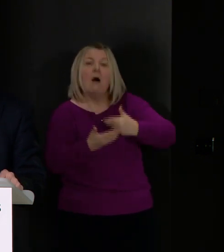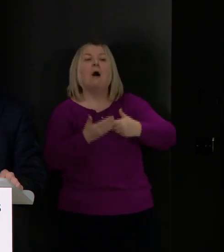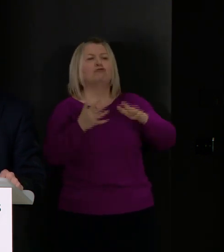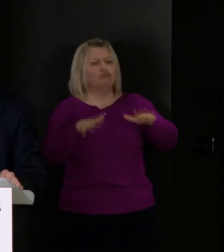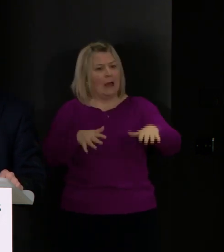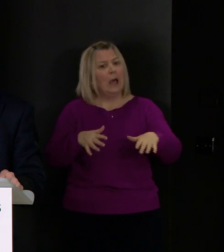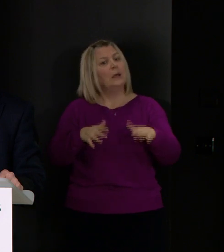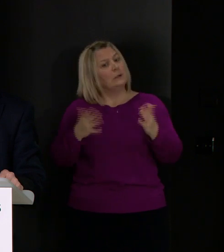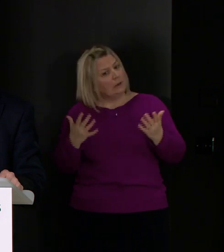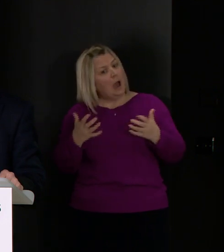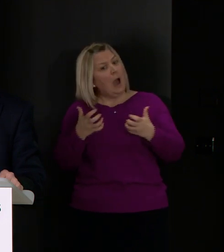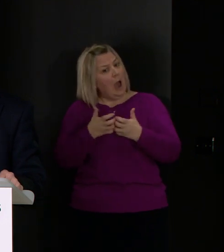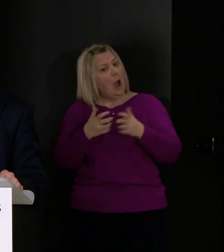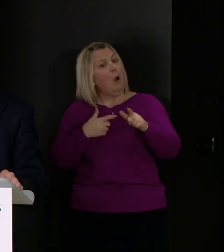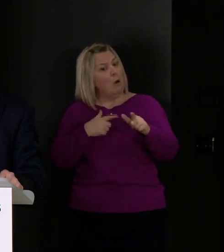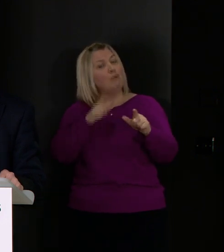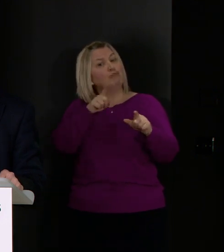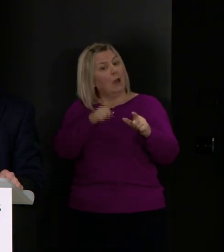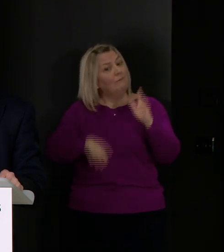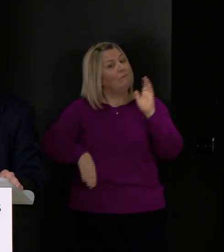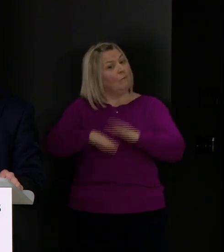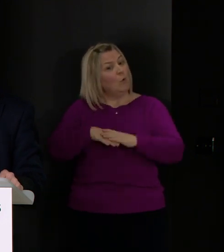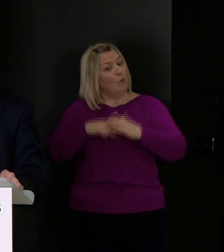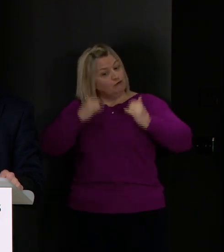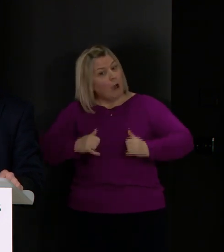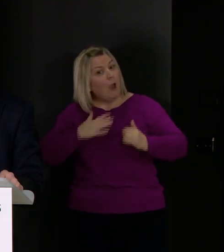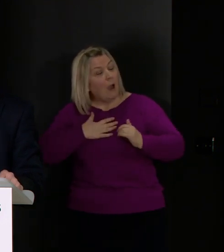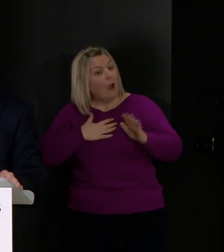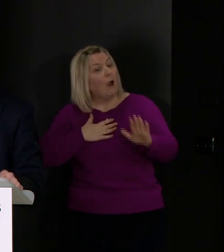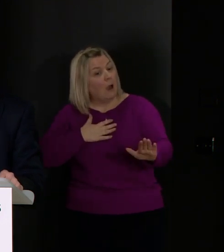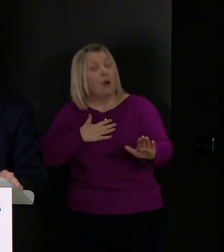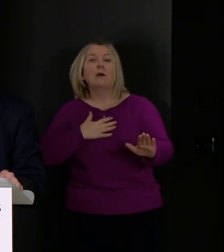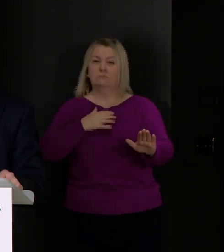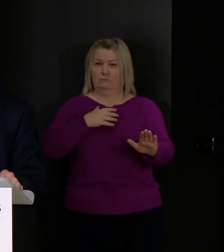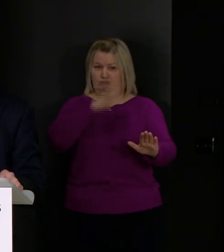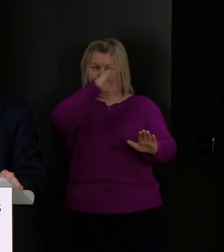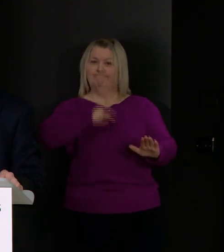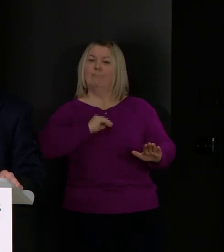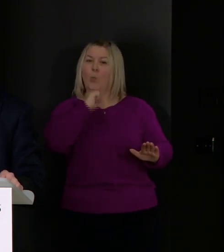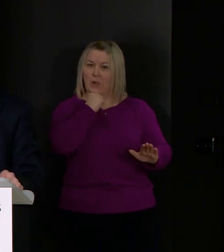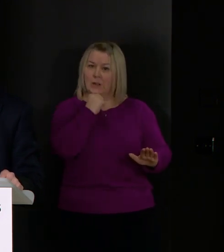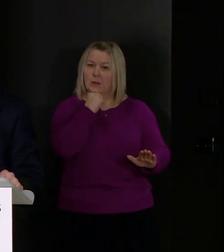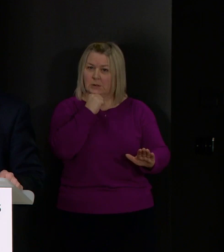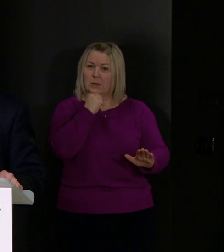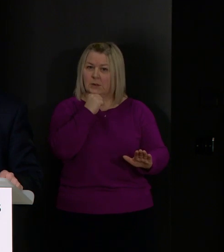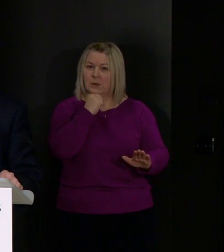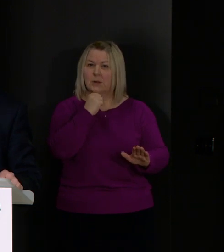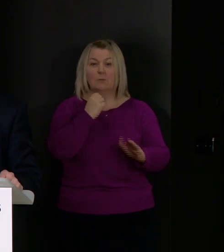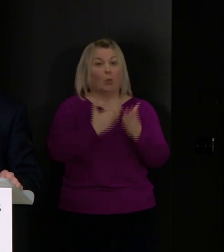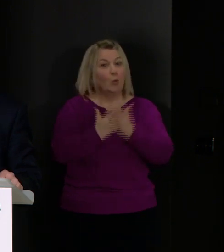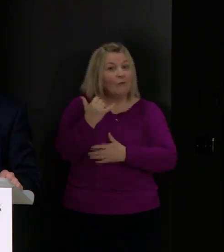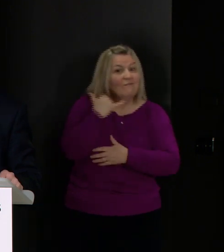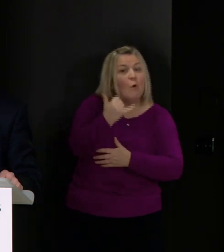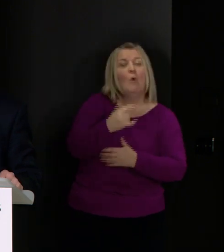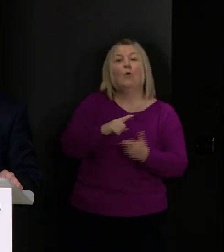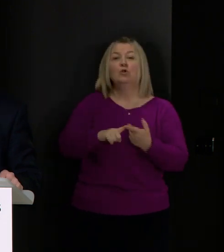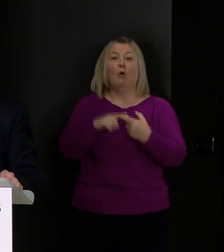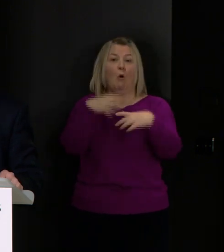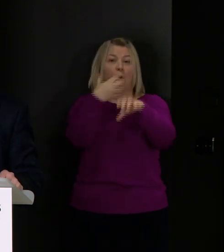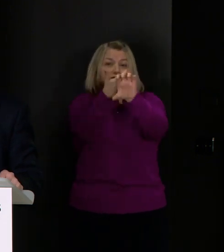properly and fully assessed. Some of that will take place over the phone or perhaps even by some of the new methods of video conference, and where it's